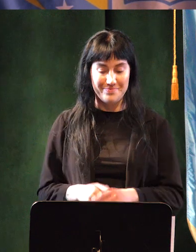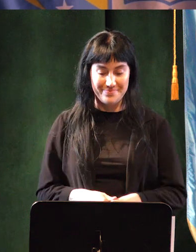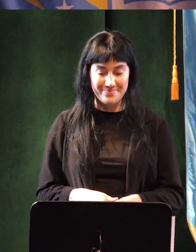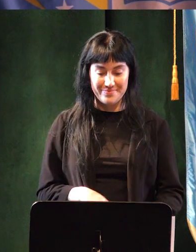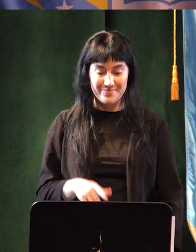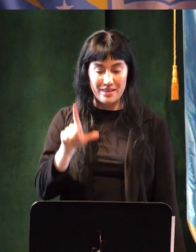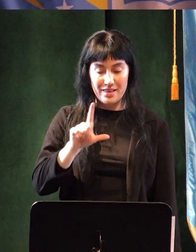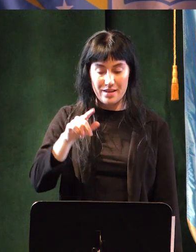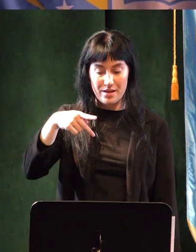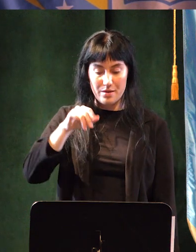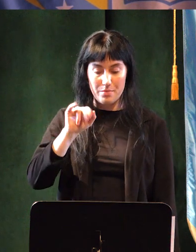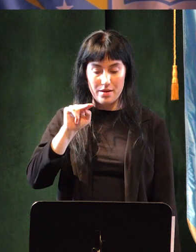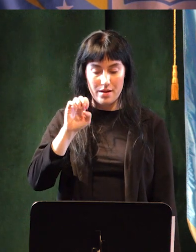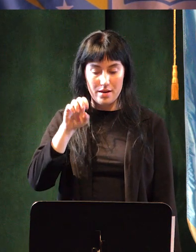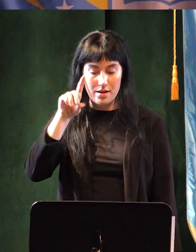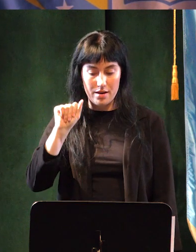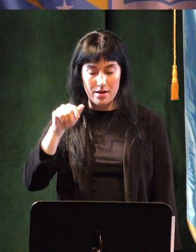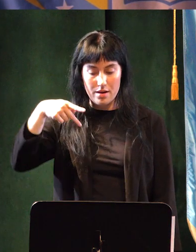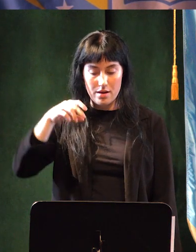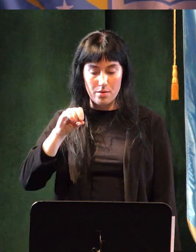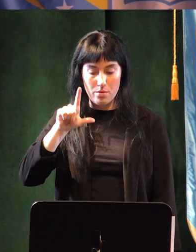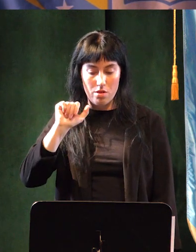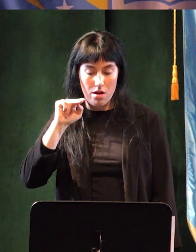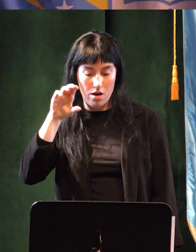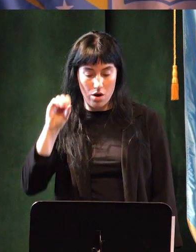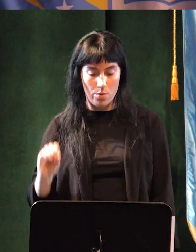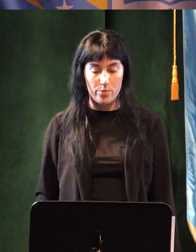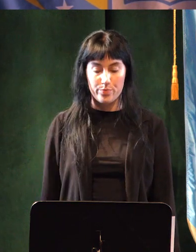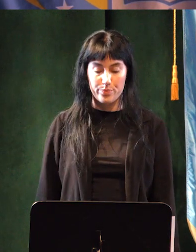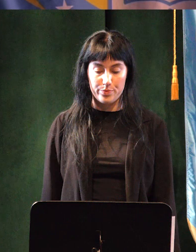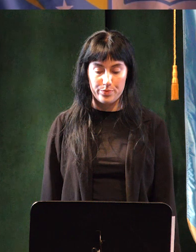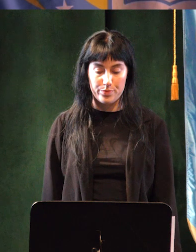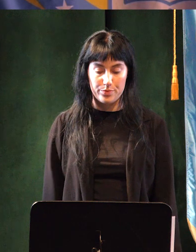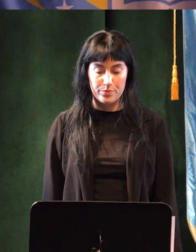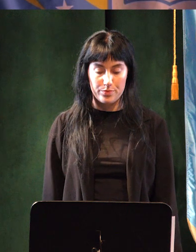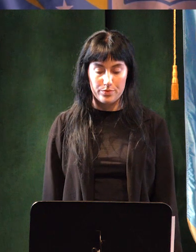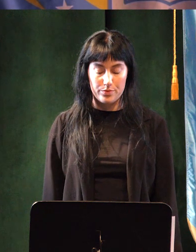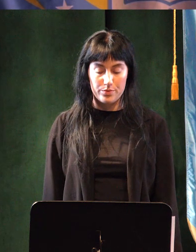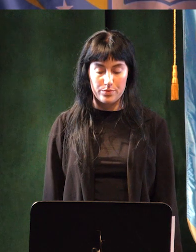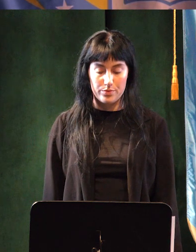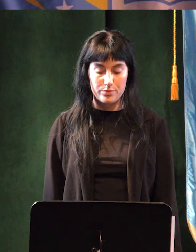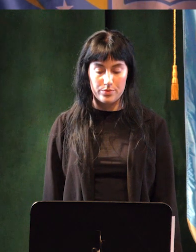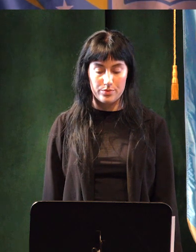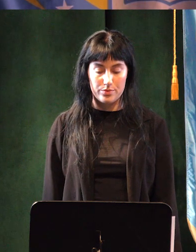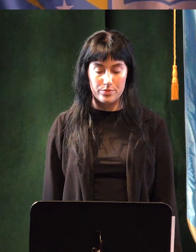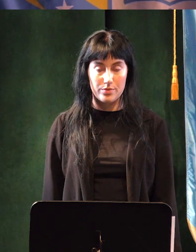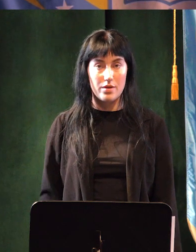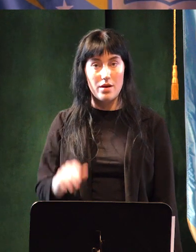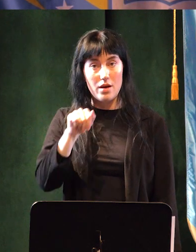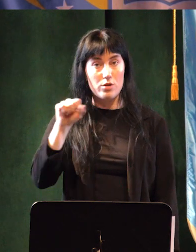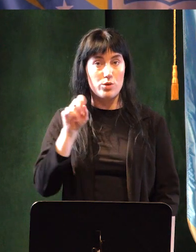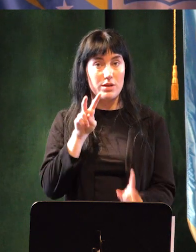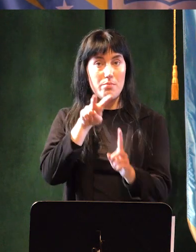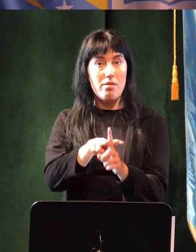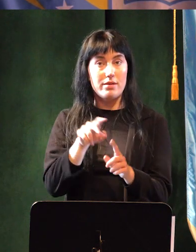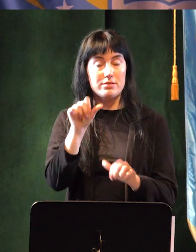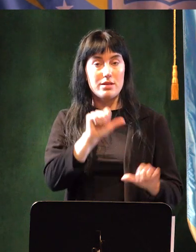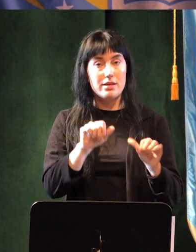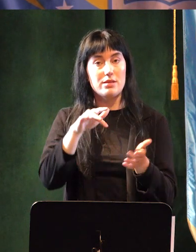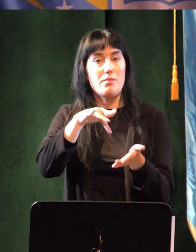Lizbeth Panera Polanco associate in applied science medical administrative